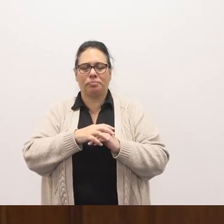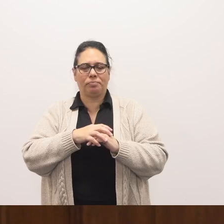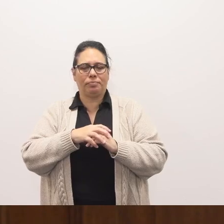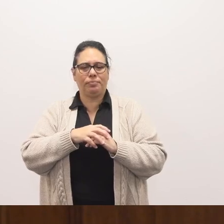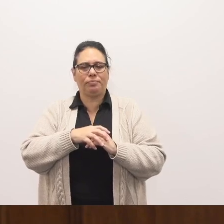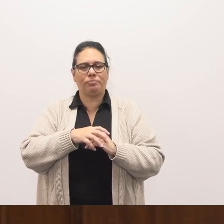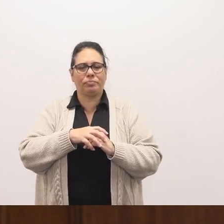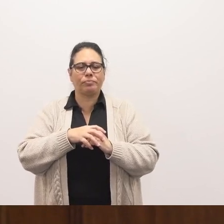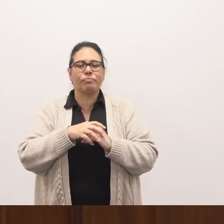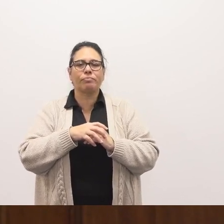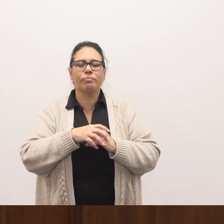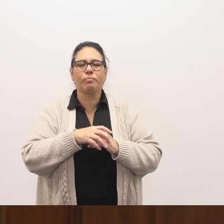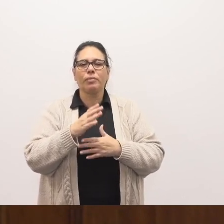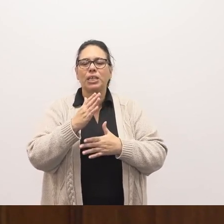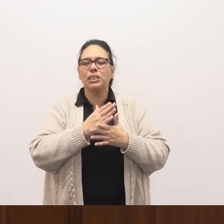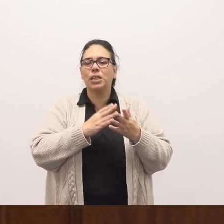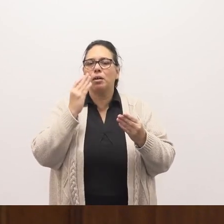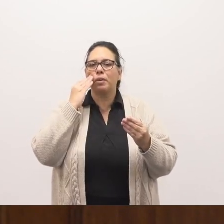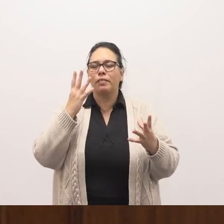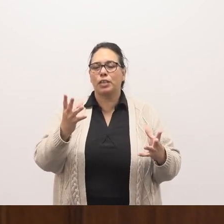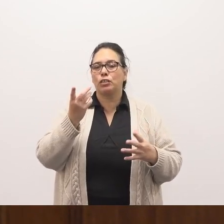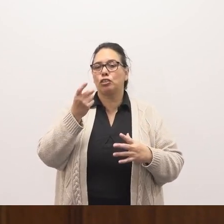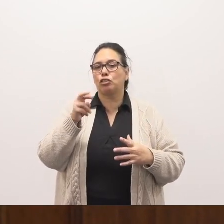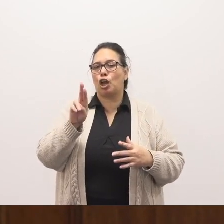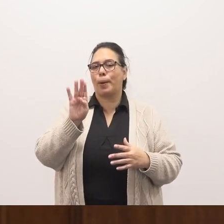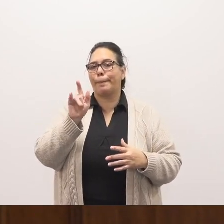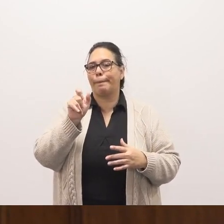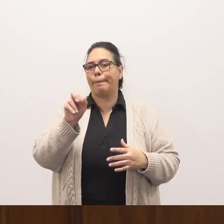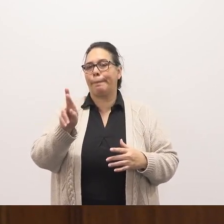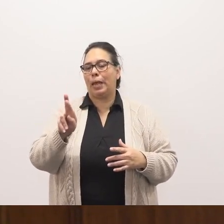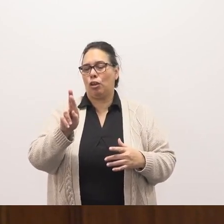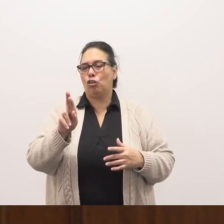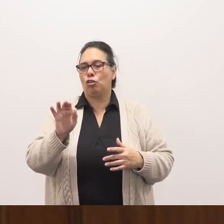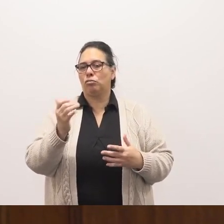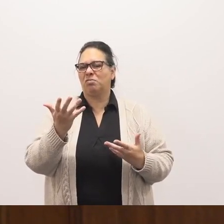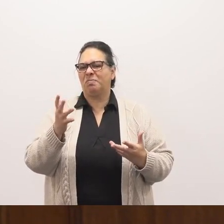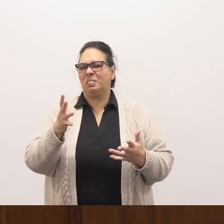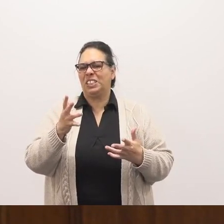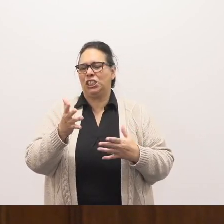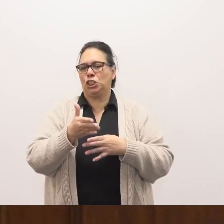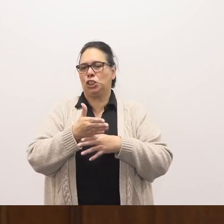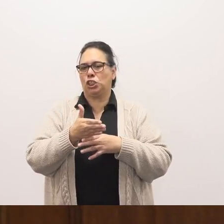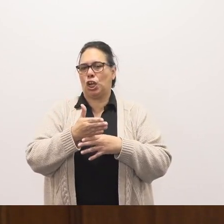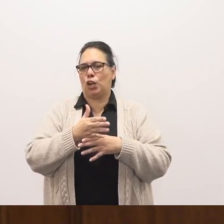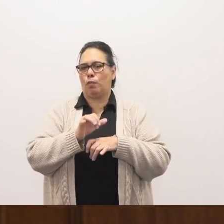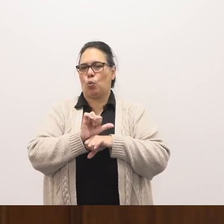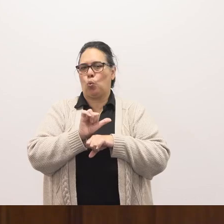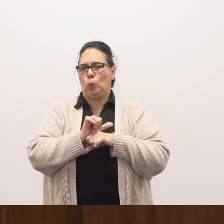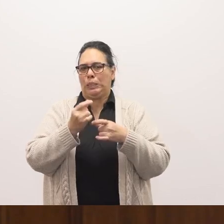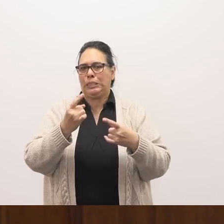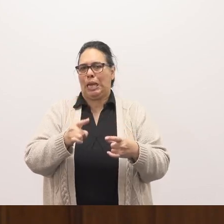some of the information Dr. Baker shared in terms of work that's going on behind the scenes.